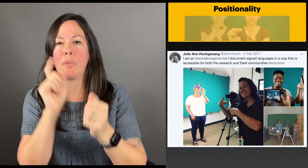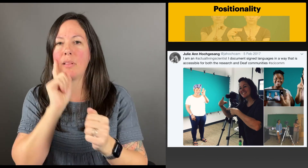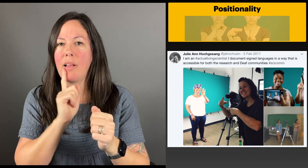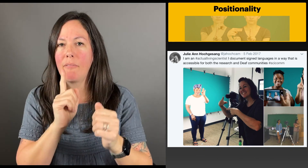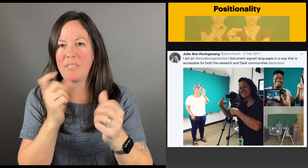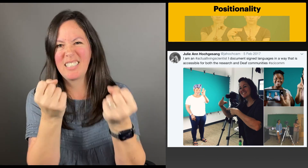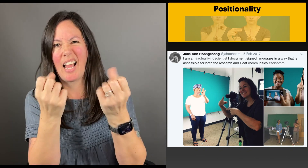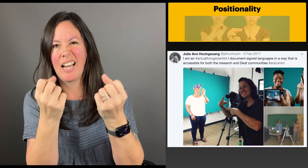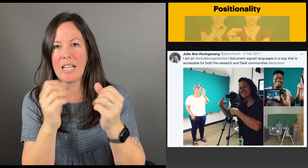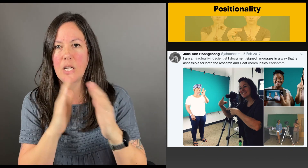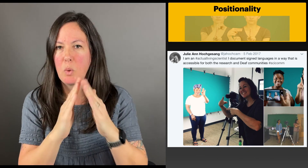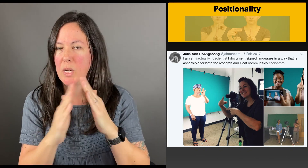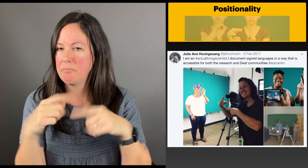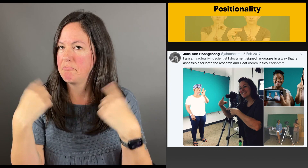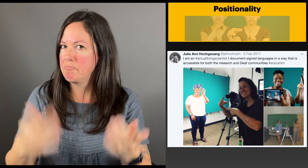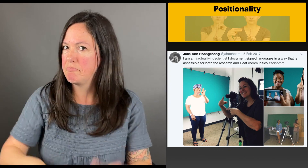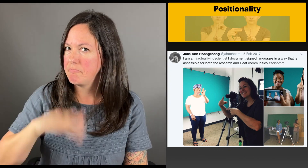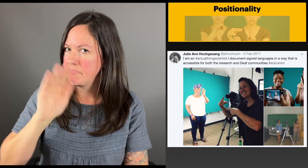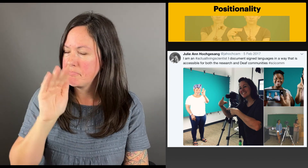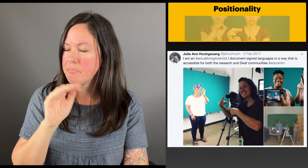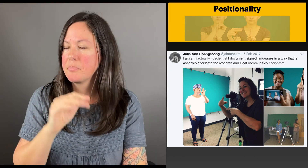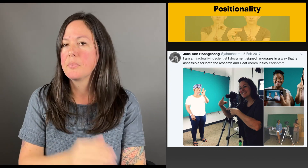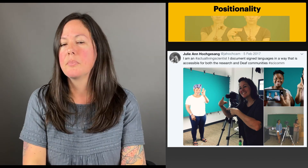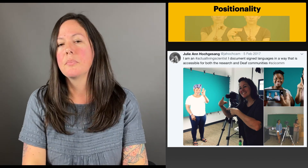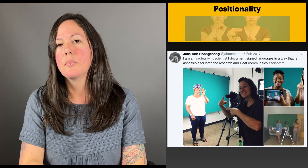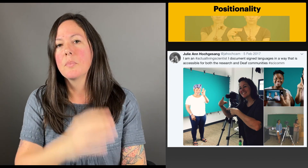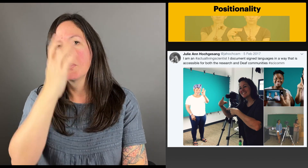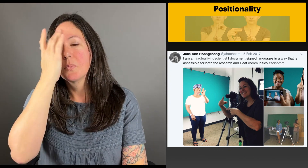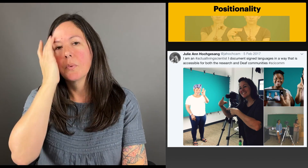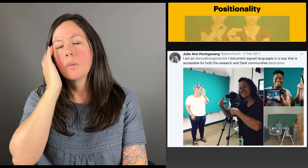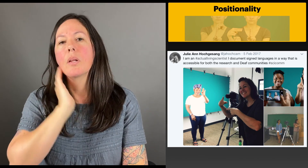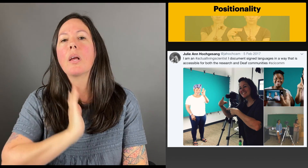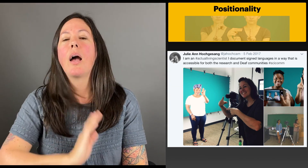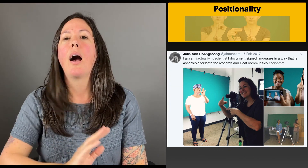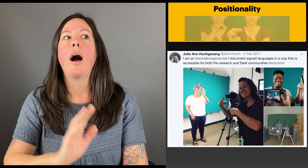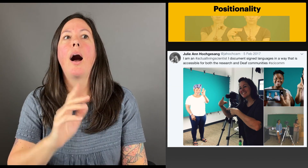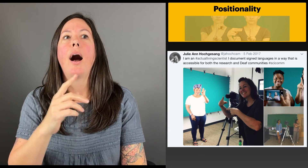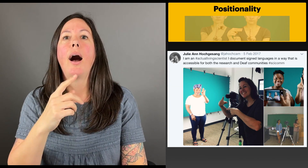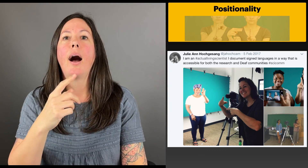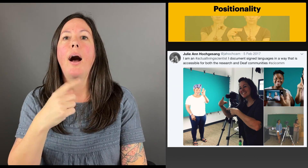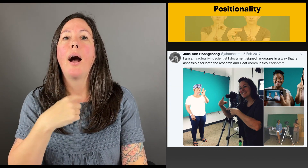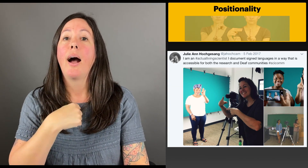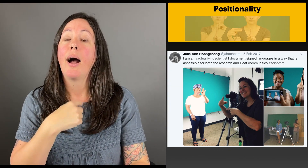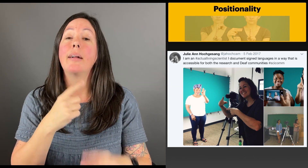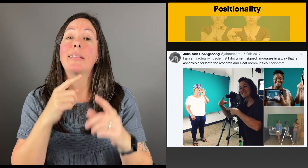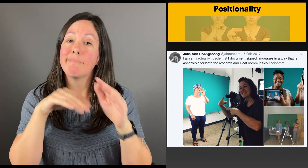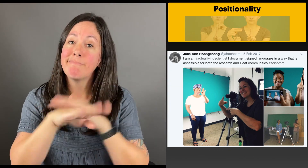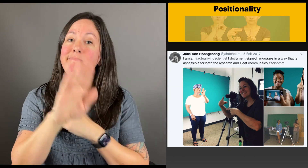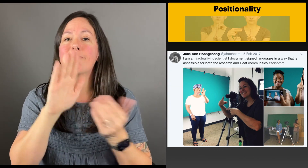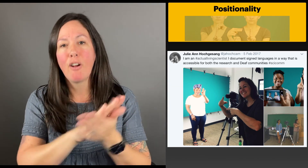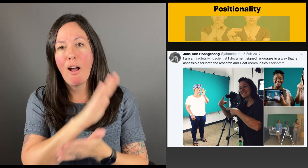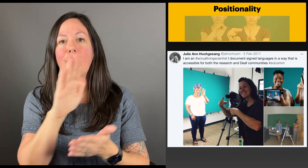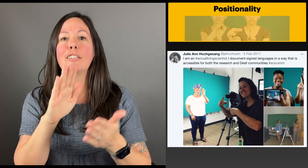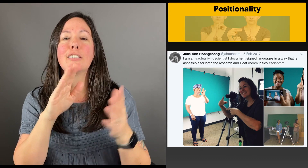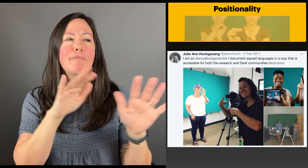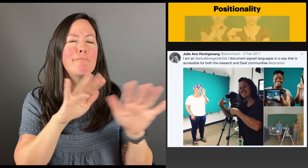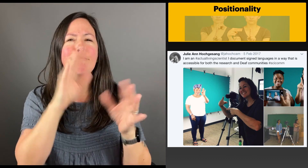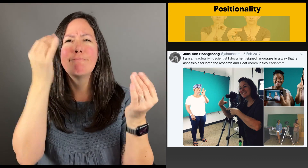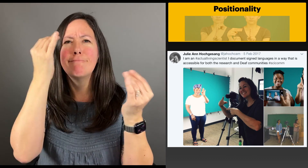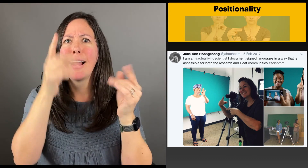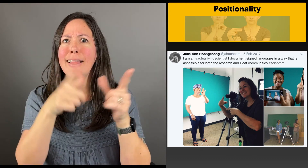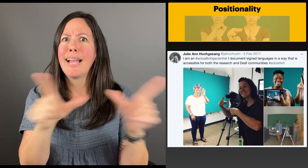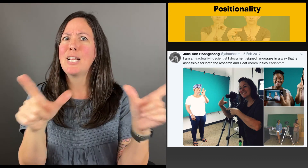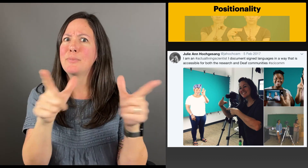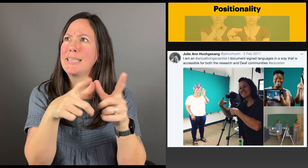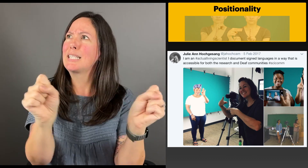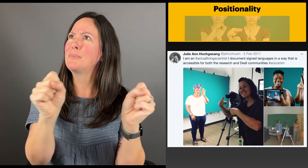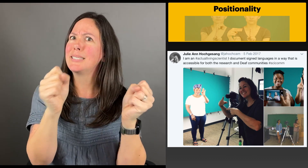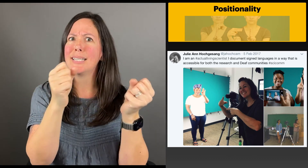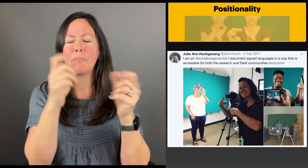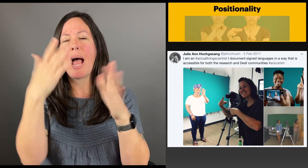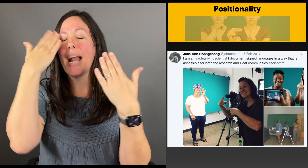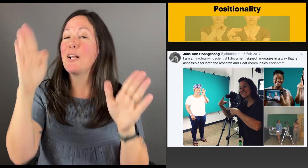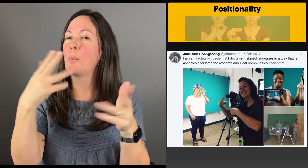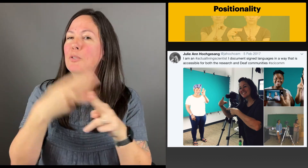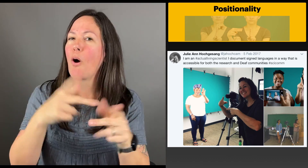I've been signing and connected with the signing communities my entire life.